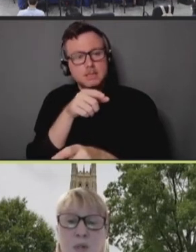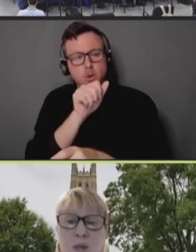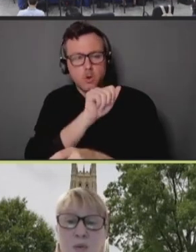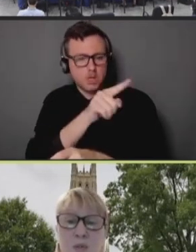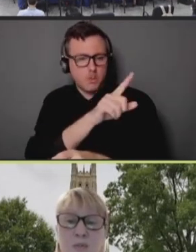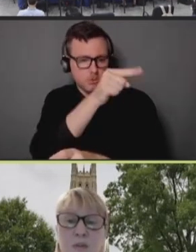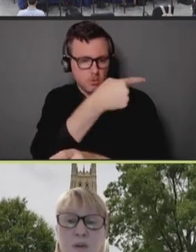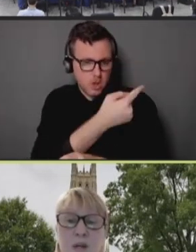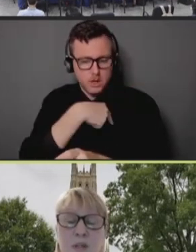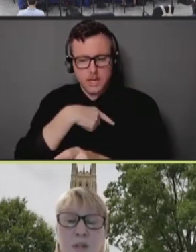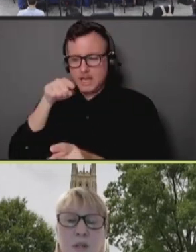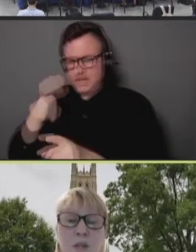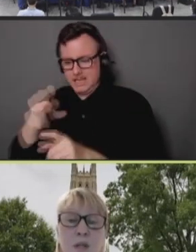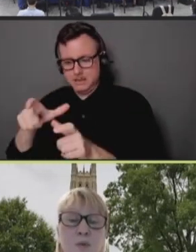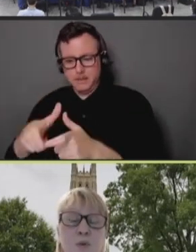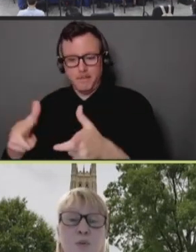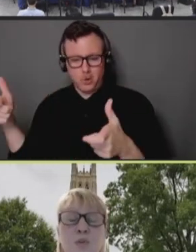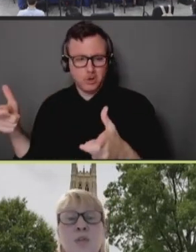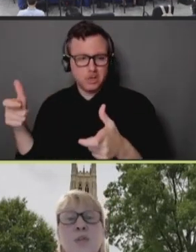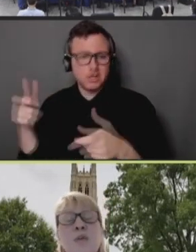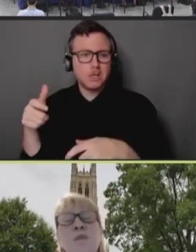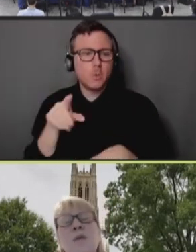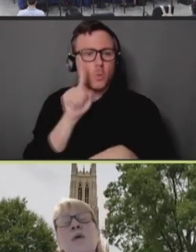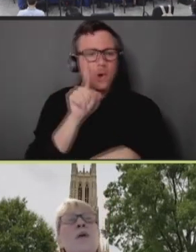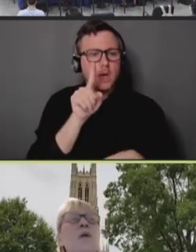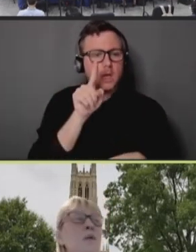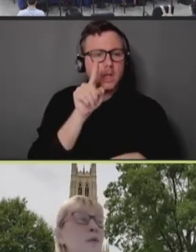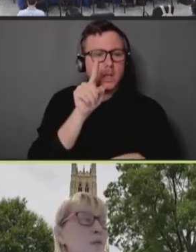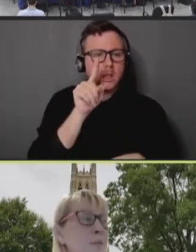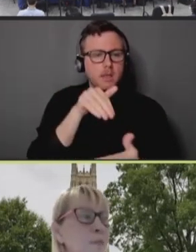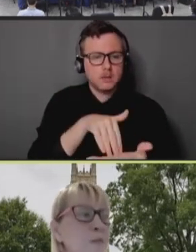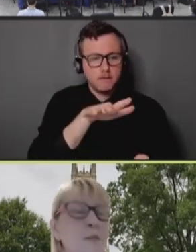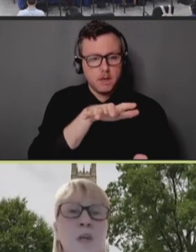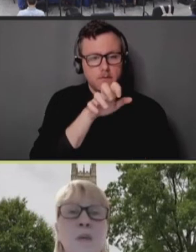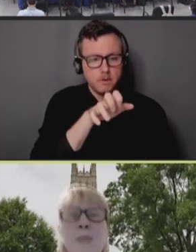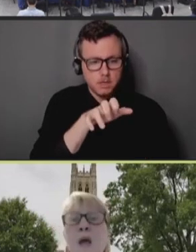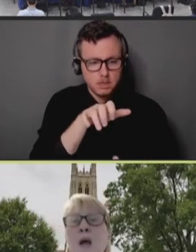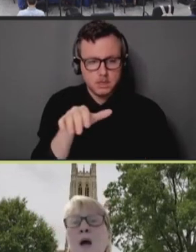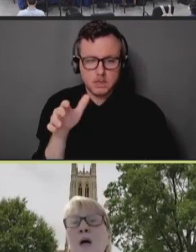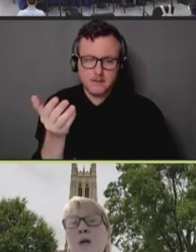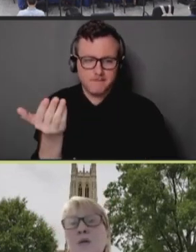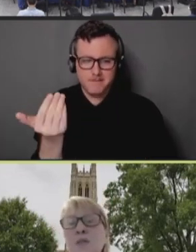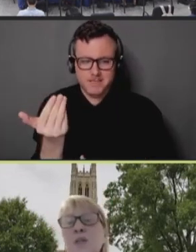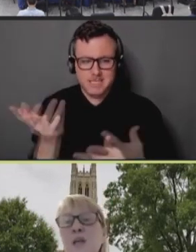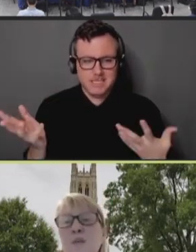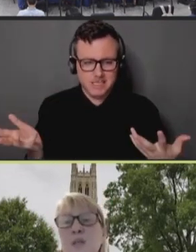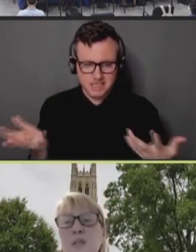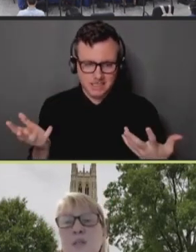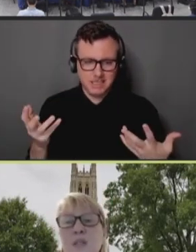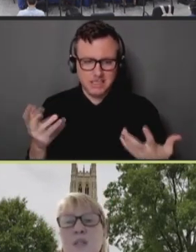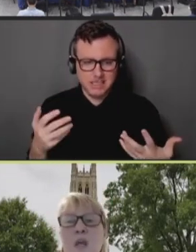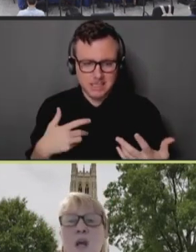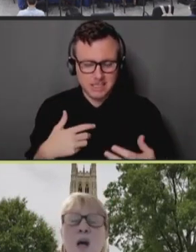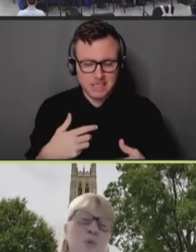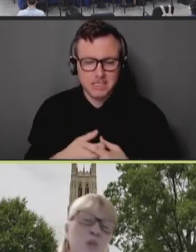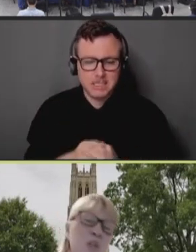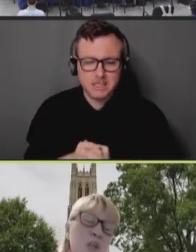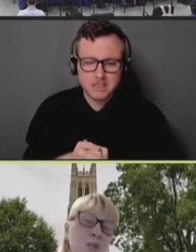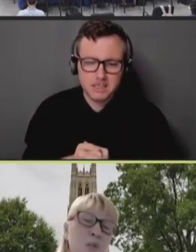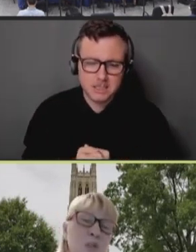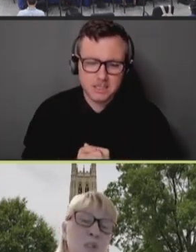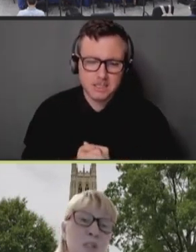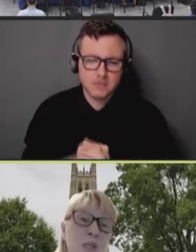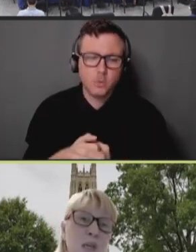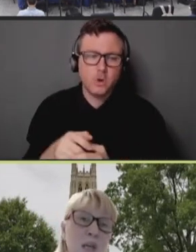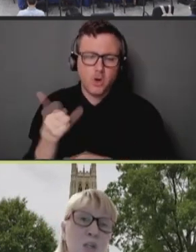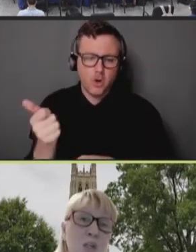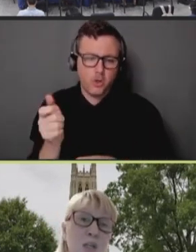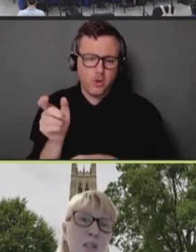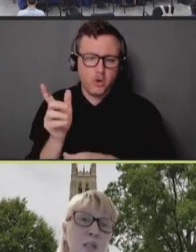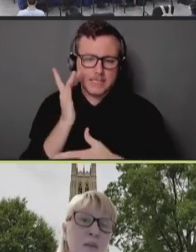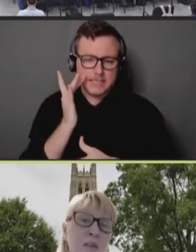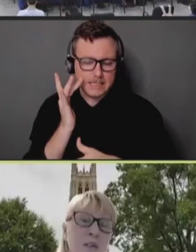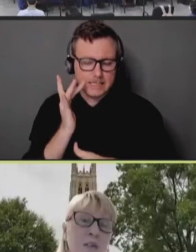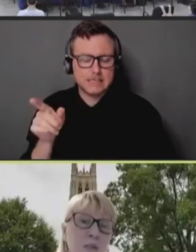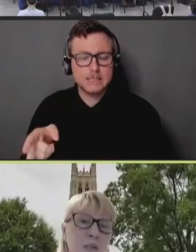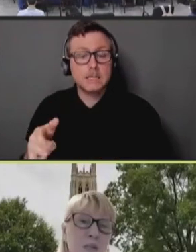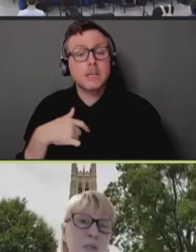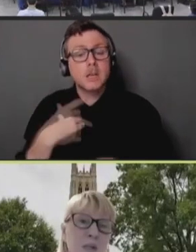It's 1,500 versus 15 with Alzheimer's disease which is indication that Alzheimer's disease